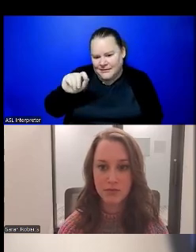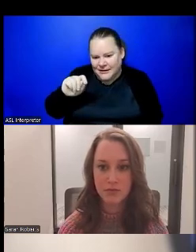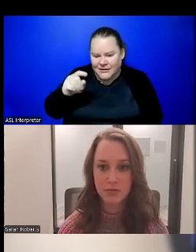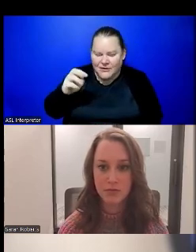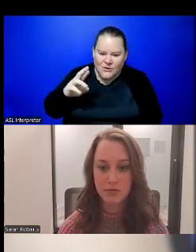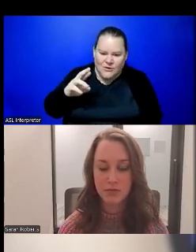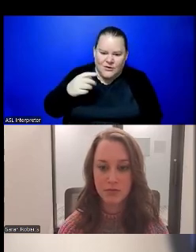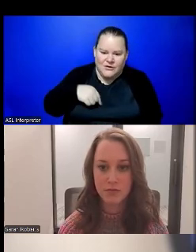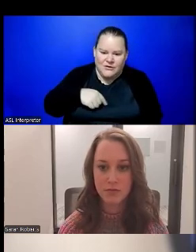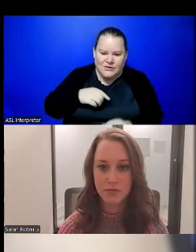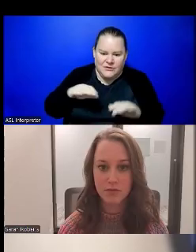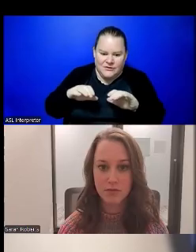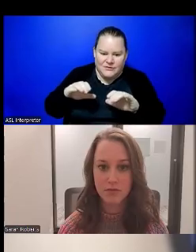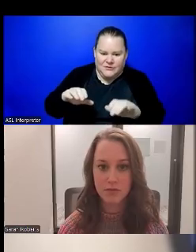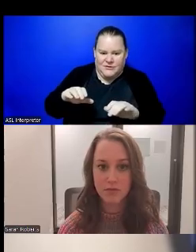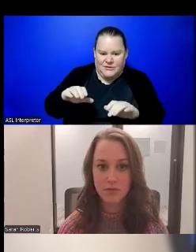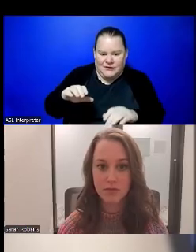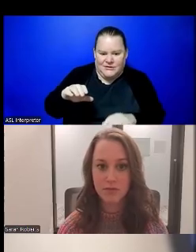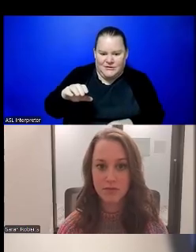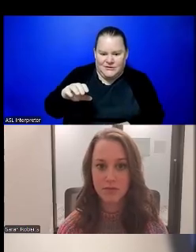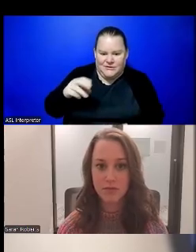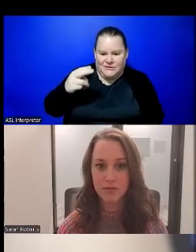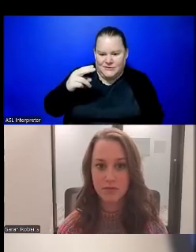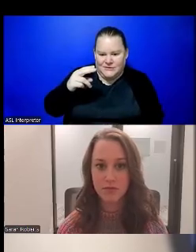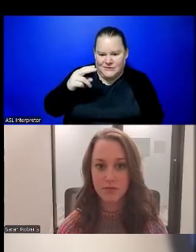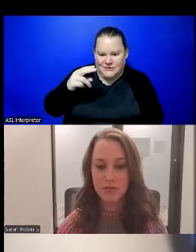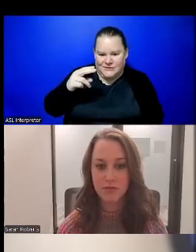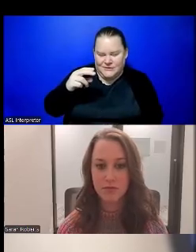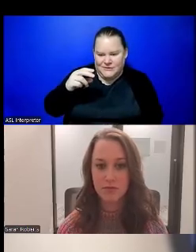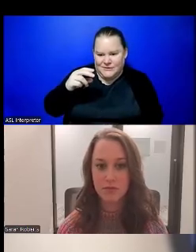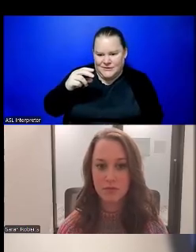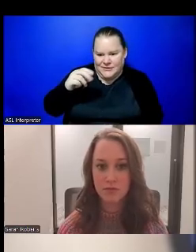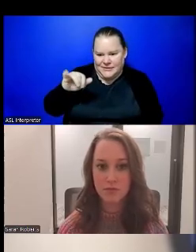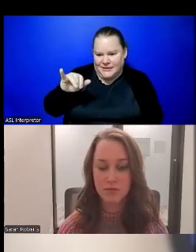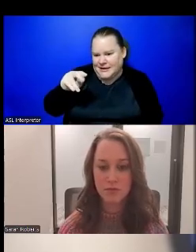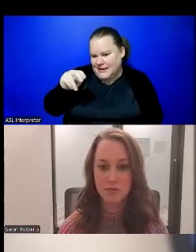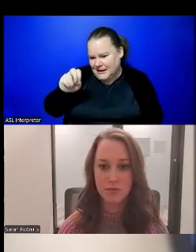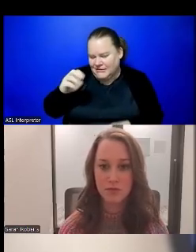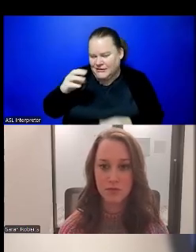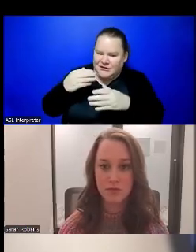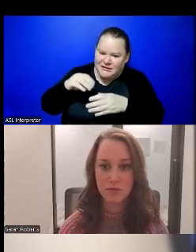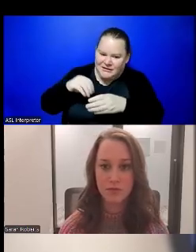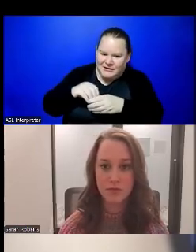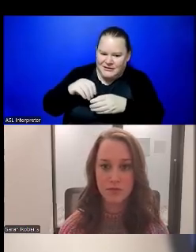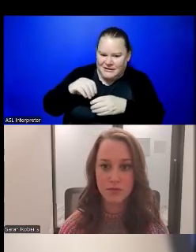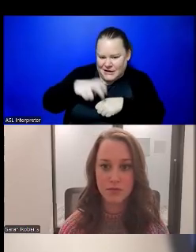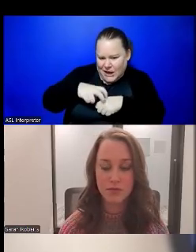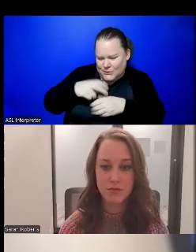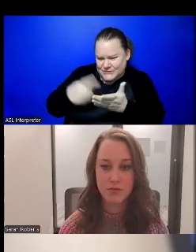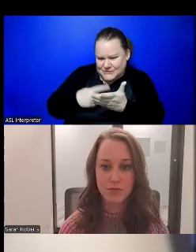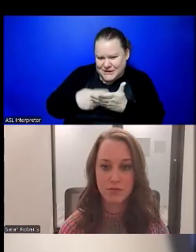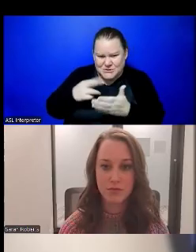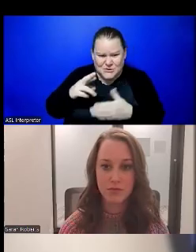sometimes, so just to kind of get us on the right track, or is that just not needed because it's being caught so early?